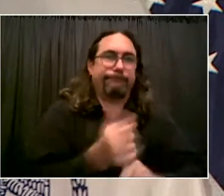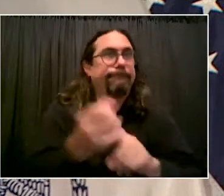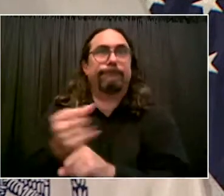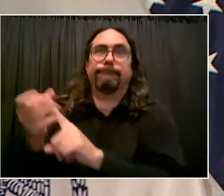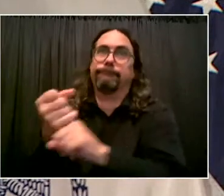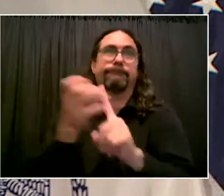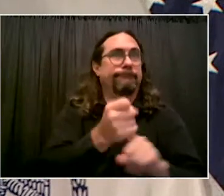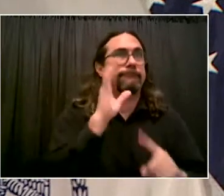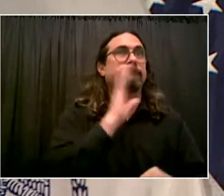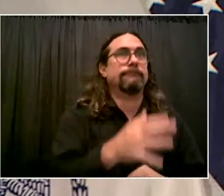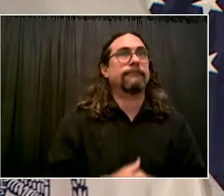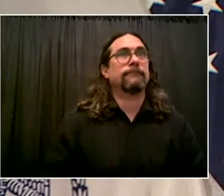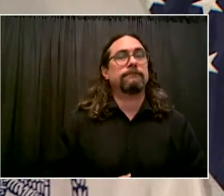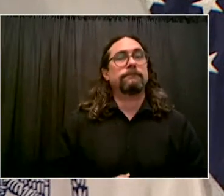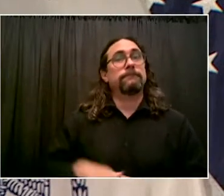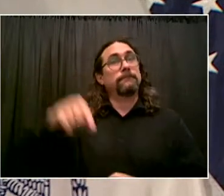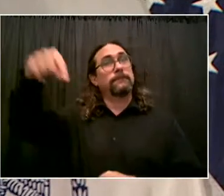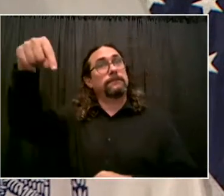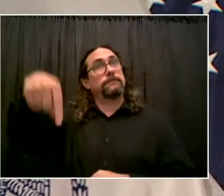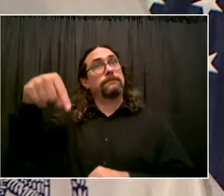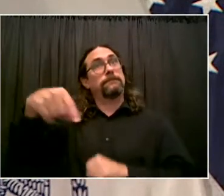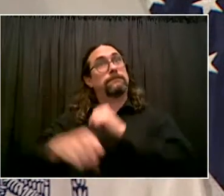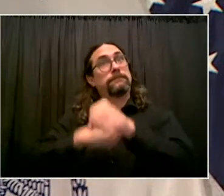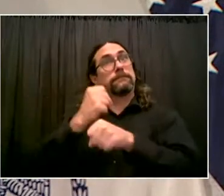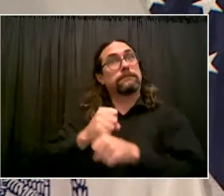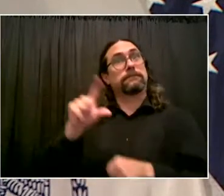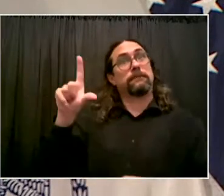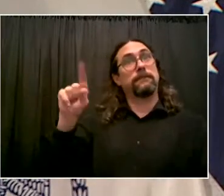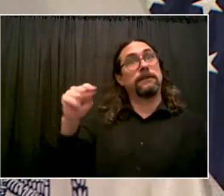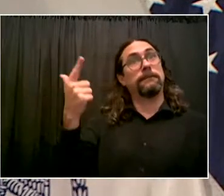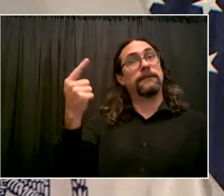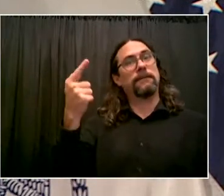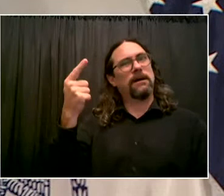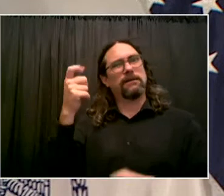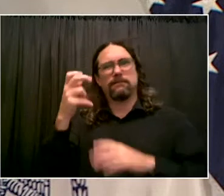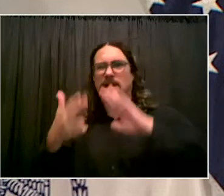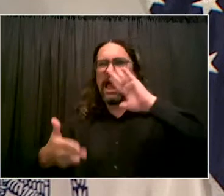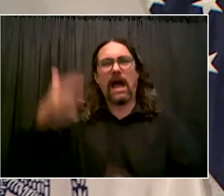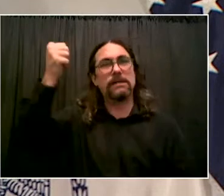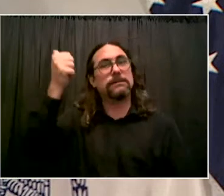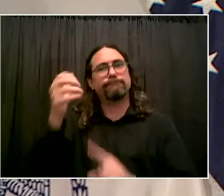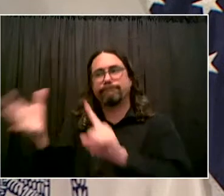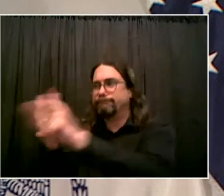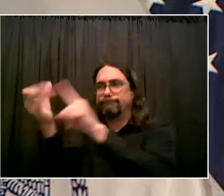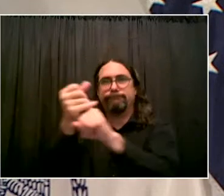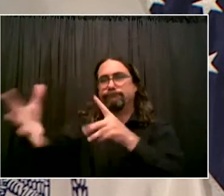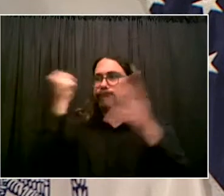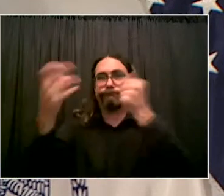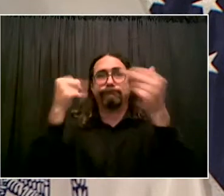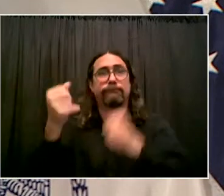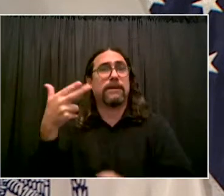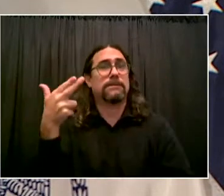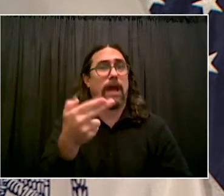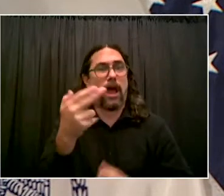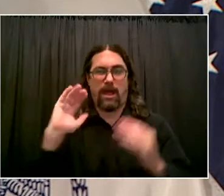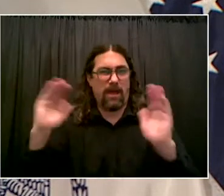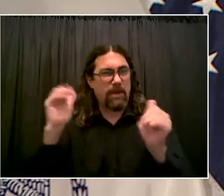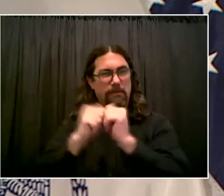ARREST IN 25 YEARS. THEES E ARALL GOING TO MAKE AN IMPACT. SO WE ARE GOING TO KEEP PODIUNNG AWAY I GET THIS